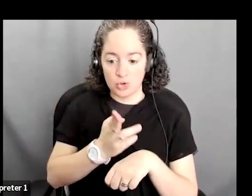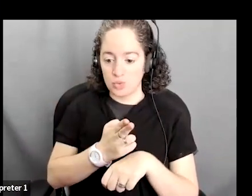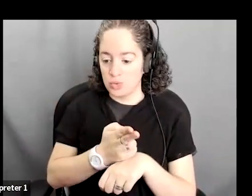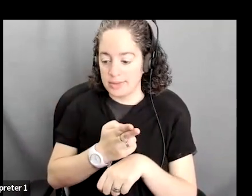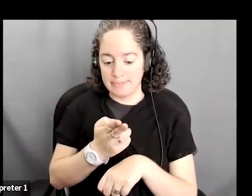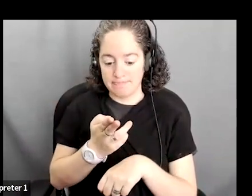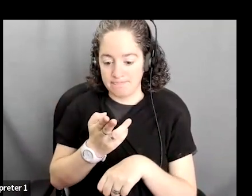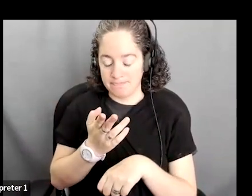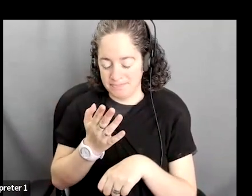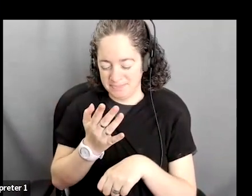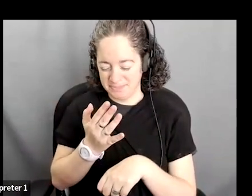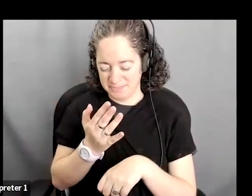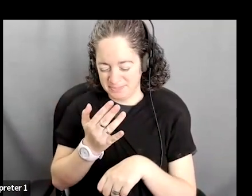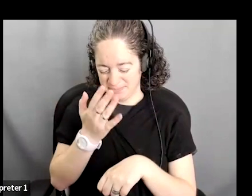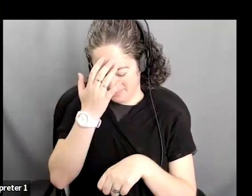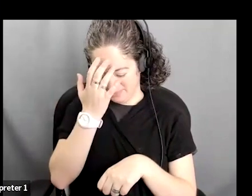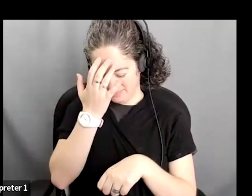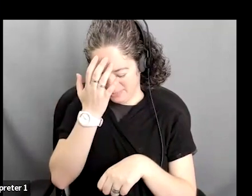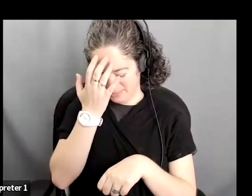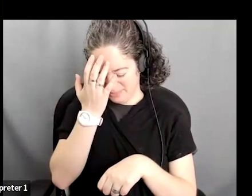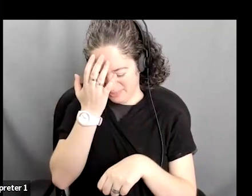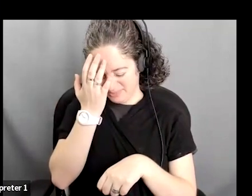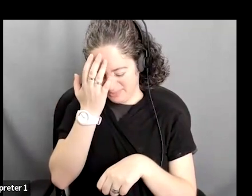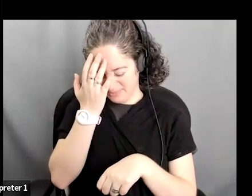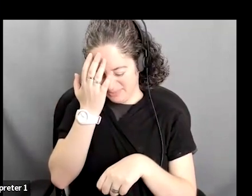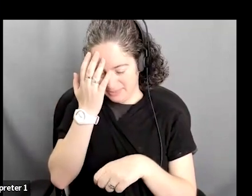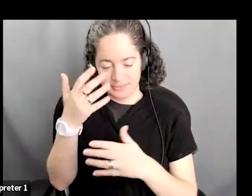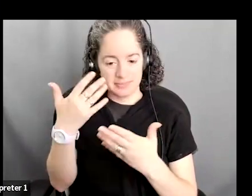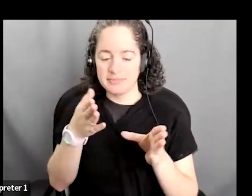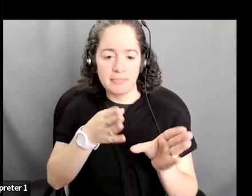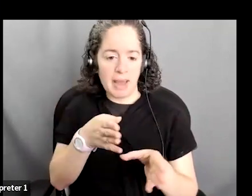I'm blanking on the word. A pattern. It's like a date format pattern?